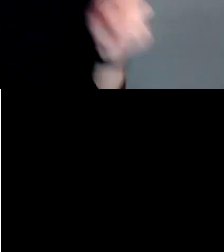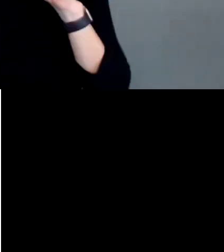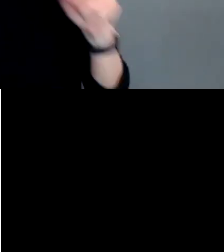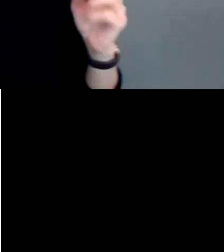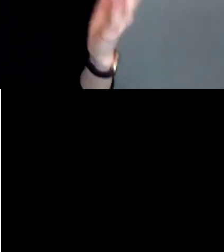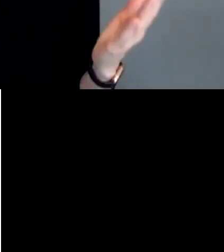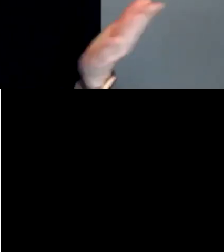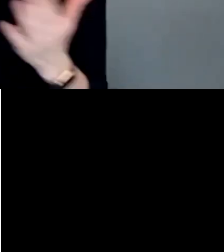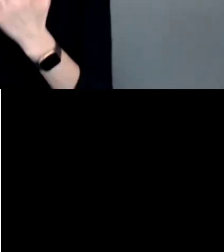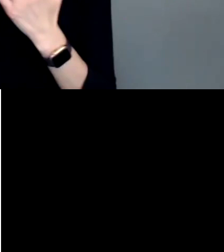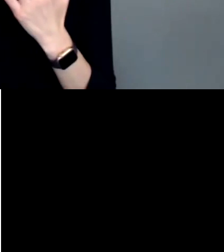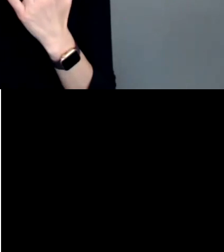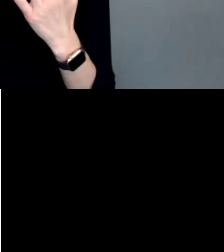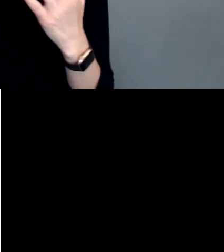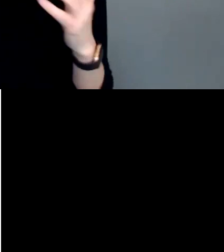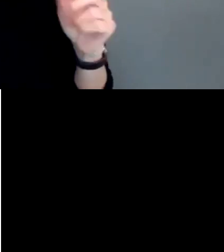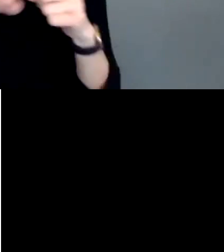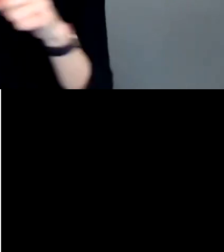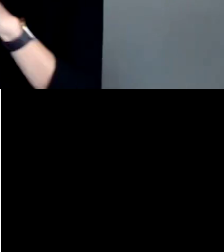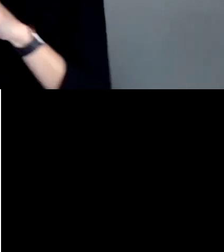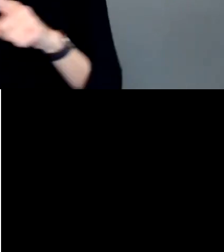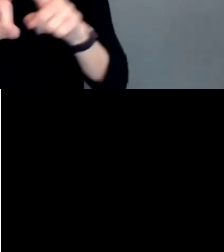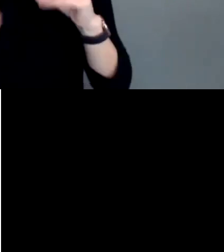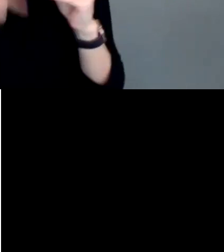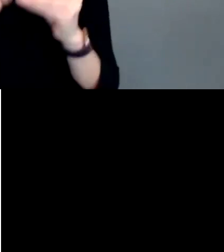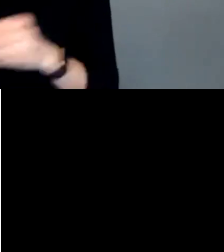various citations about children and neurodivergence. Where can I